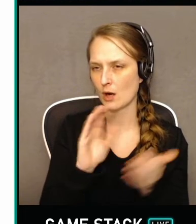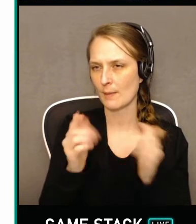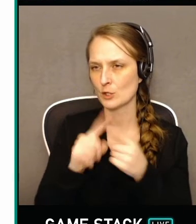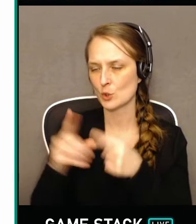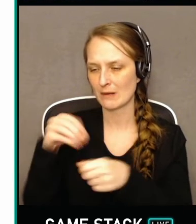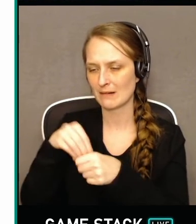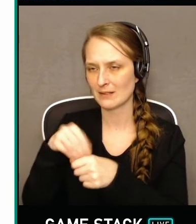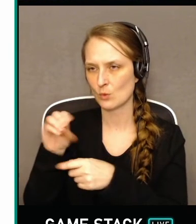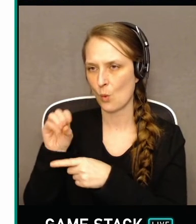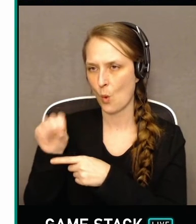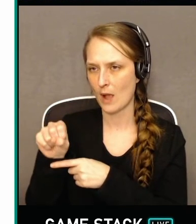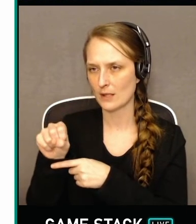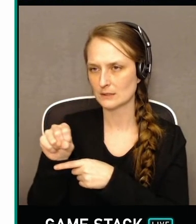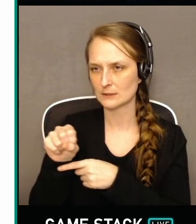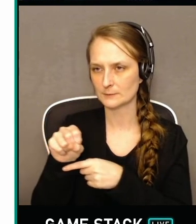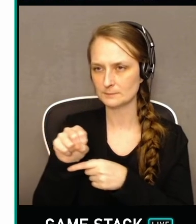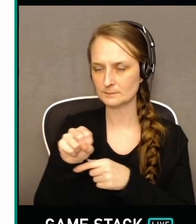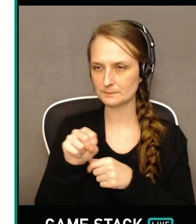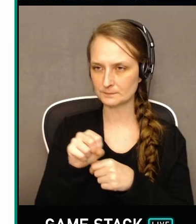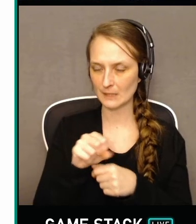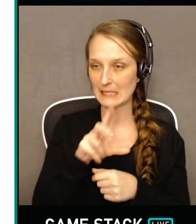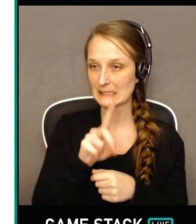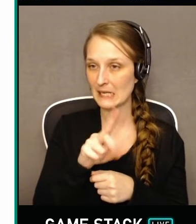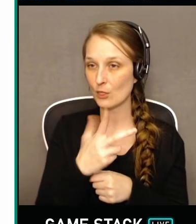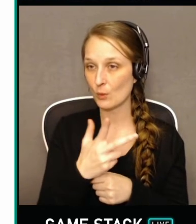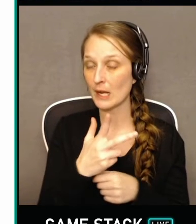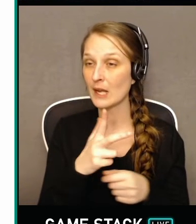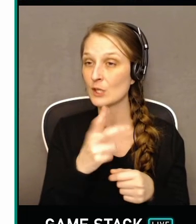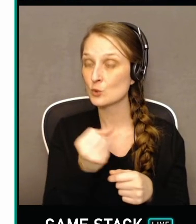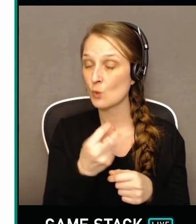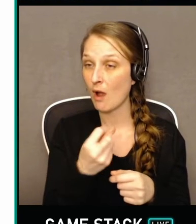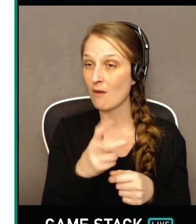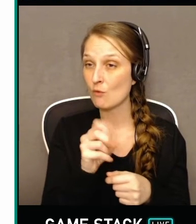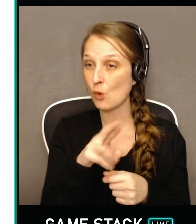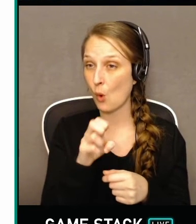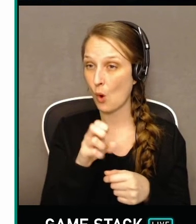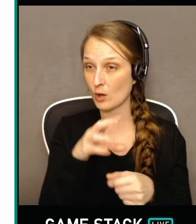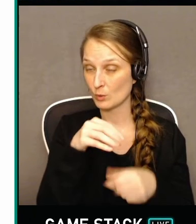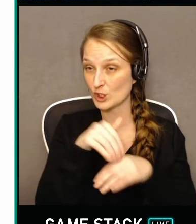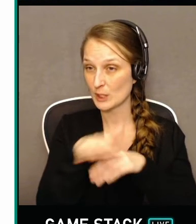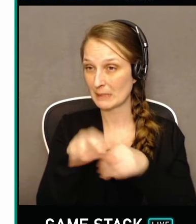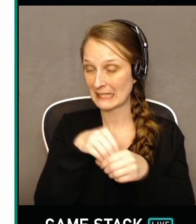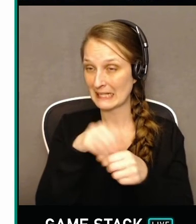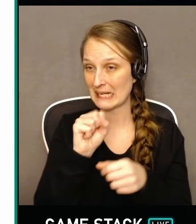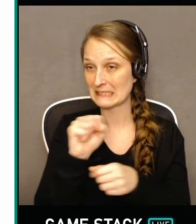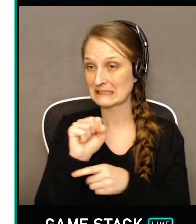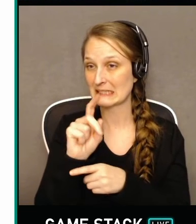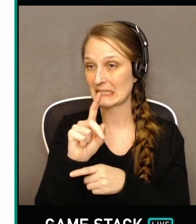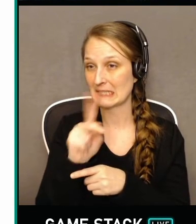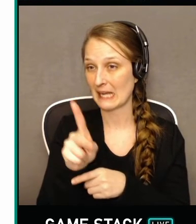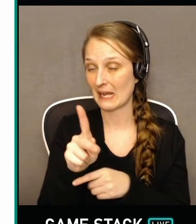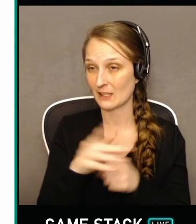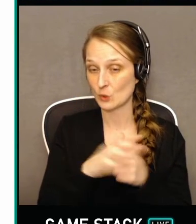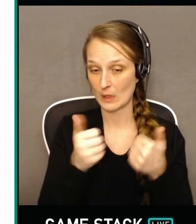ie: the D3D12 cores that we're shipping in each SDK. So, games set the needed parameters by exporting constant data